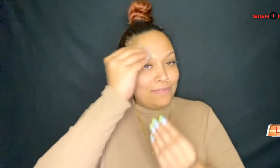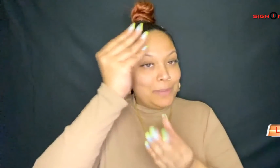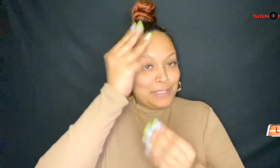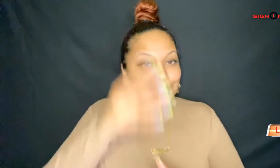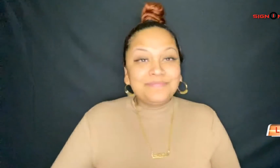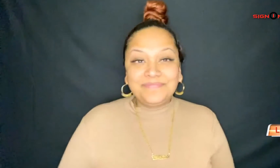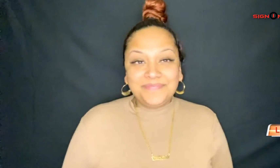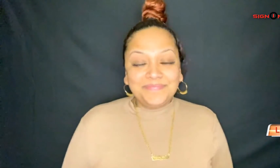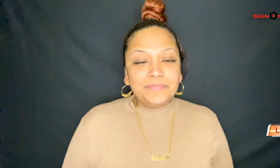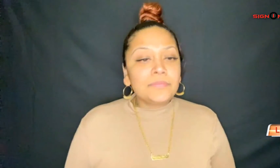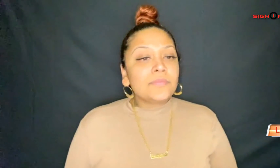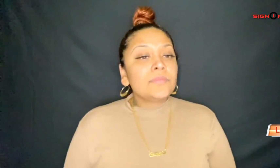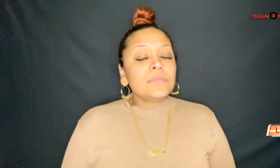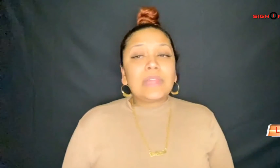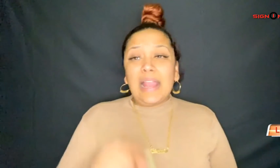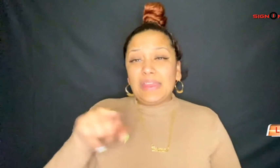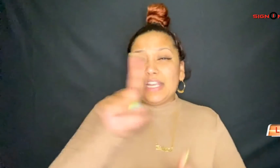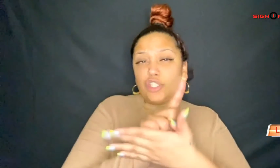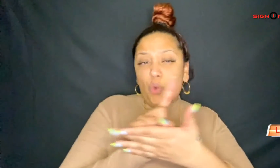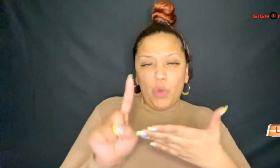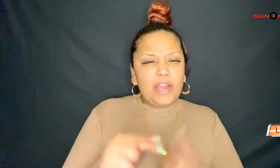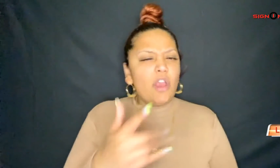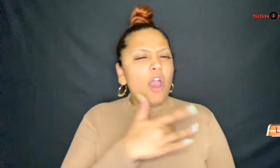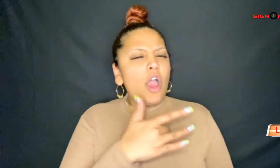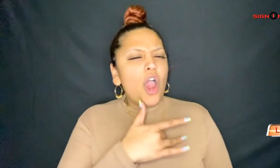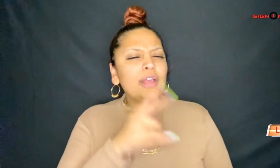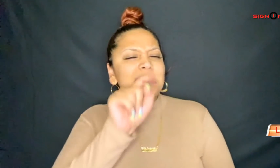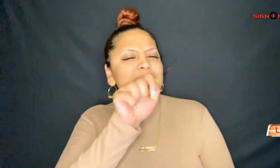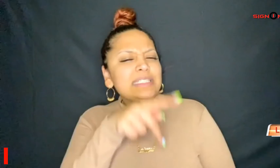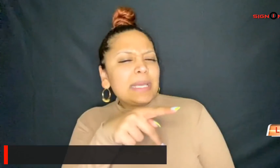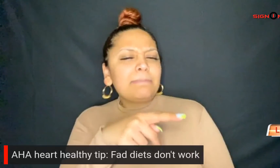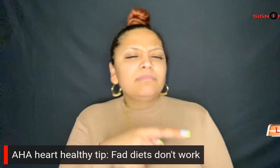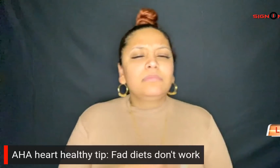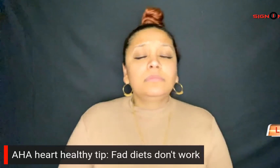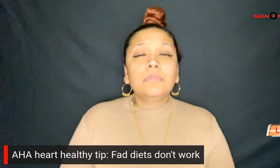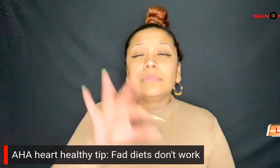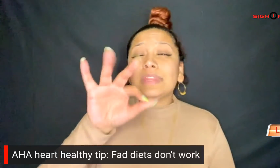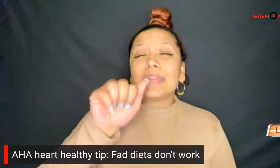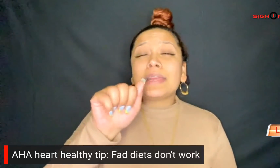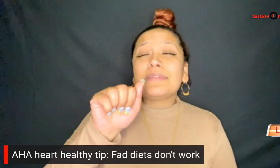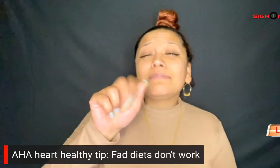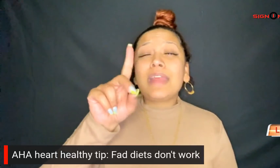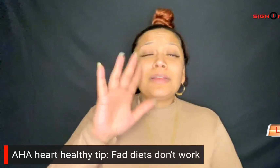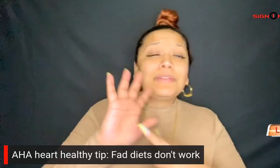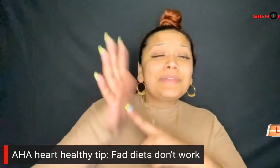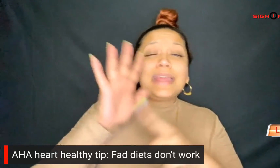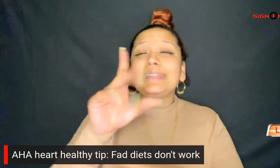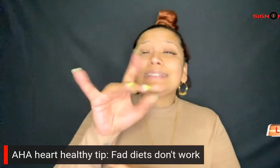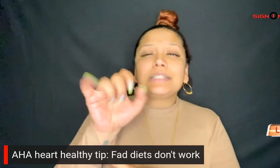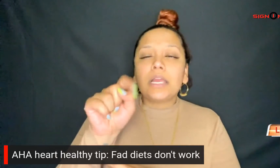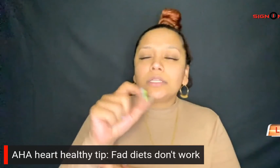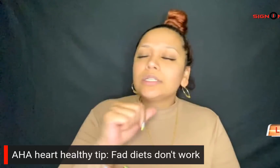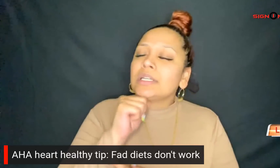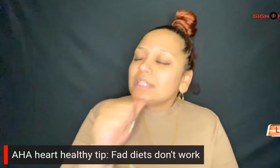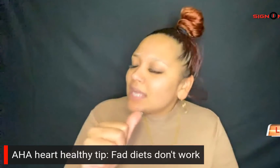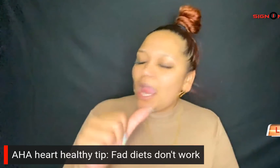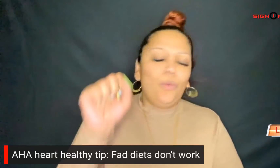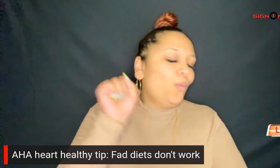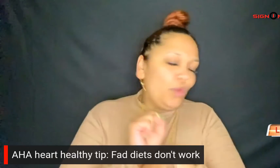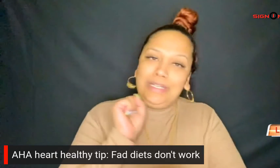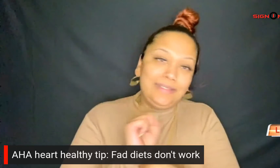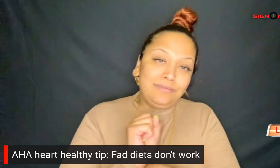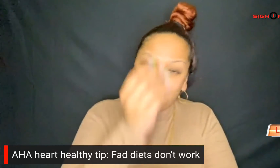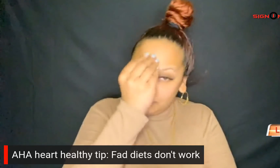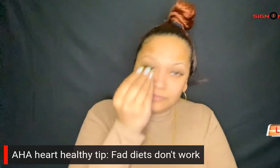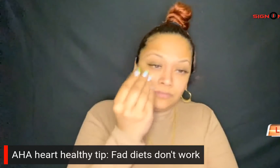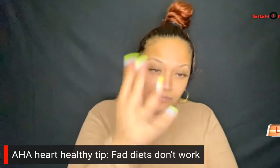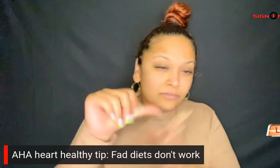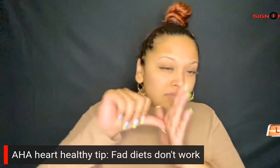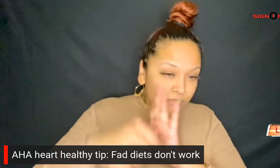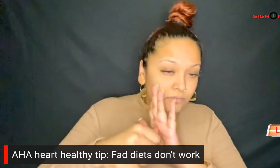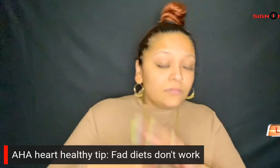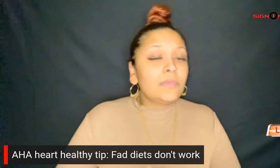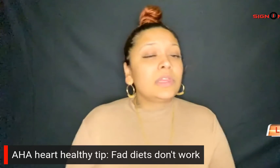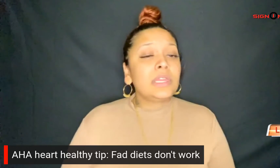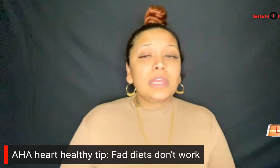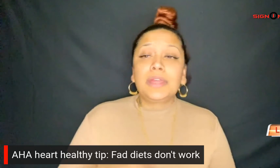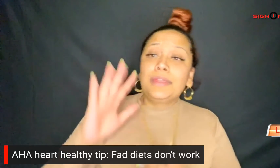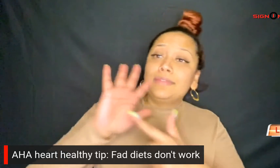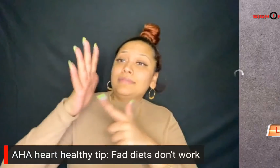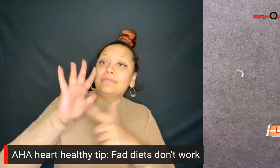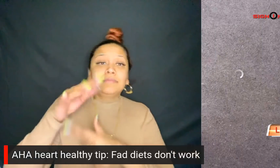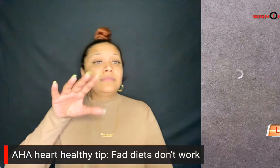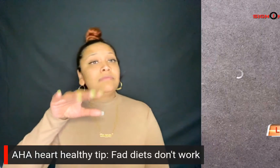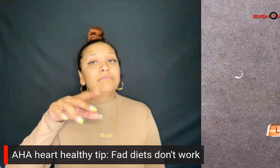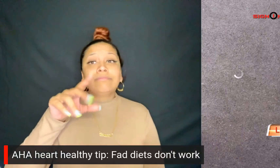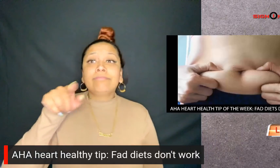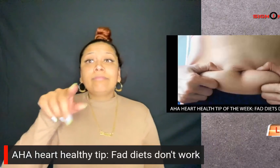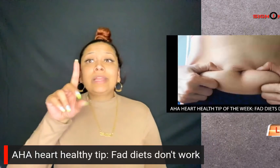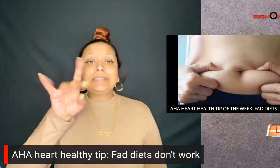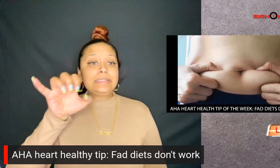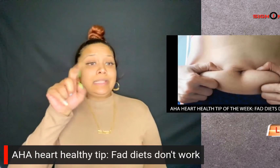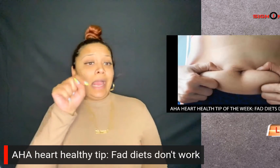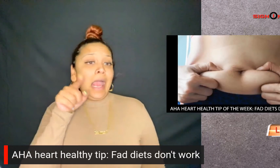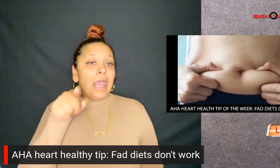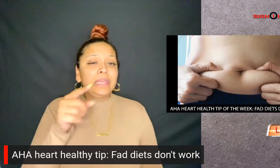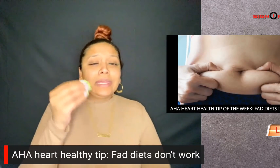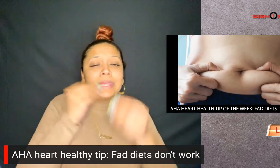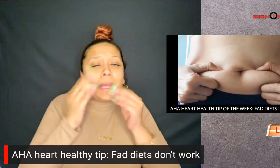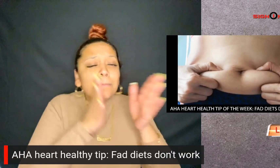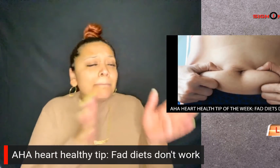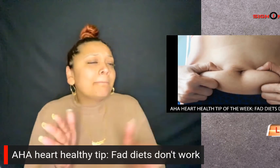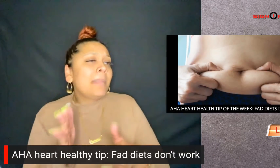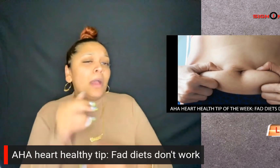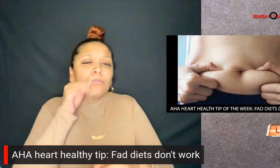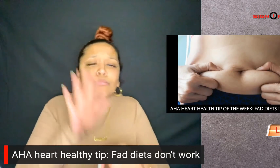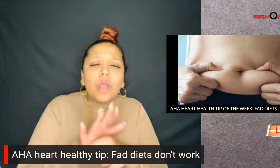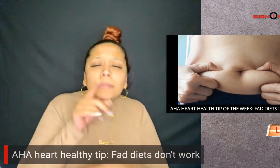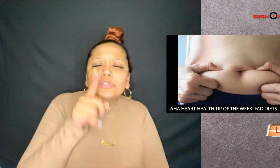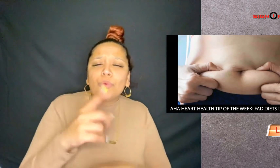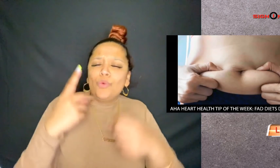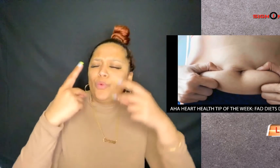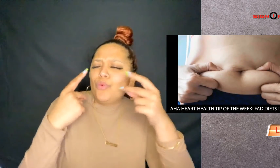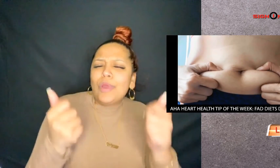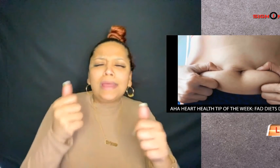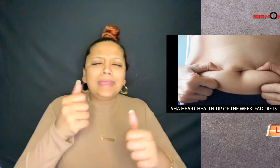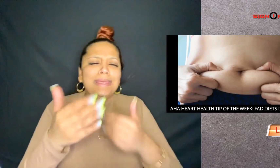can get it into the show this week's heart health tip fad diets don't work